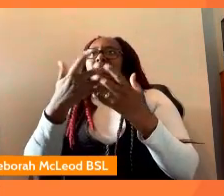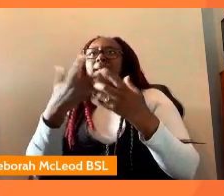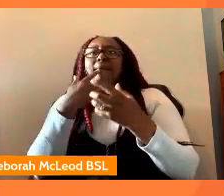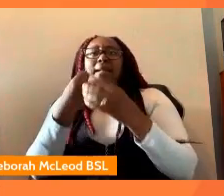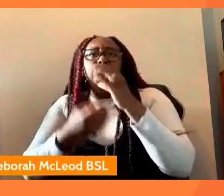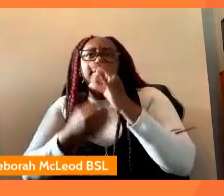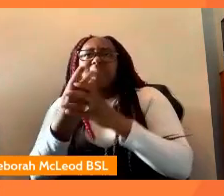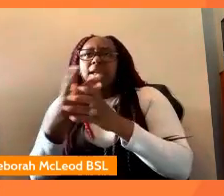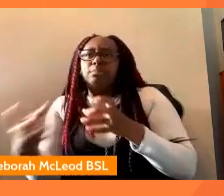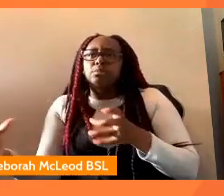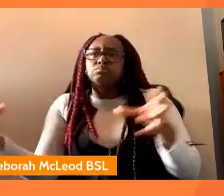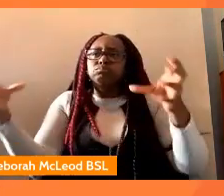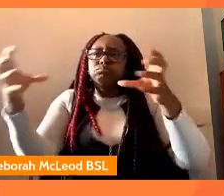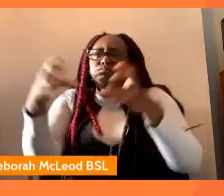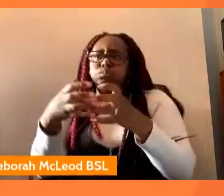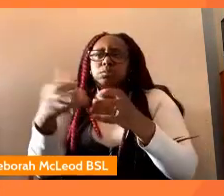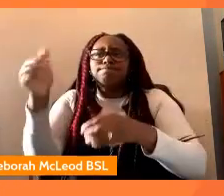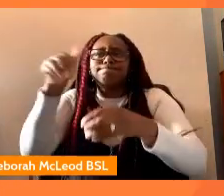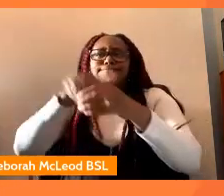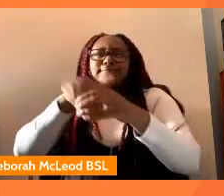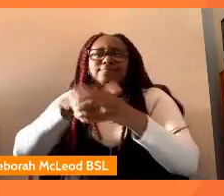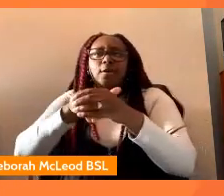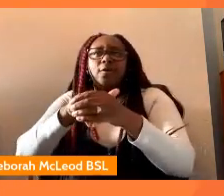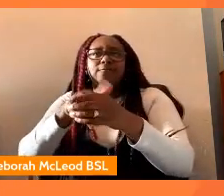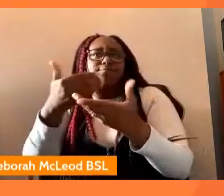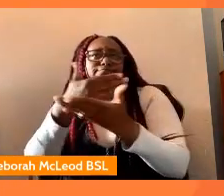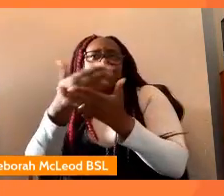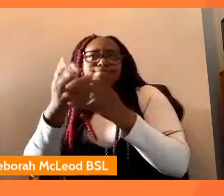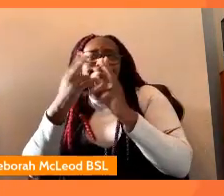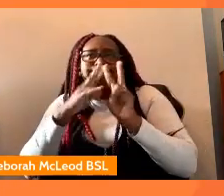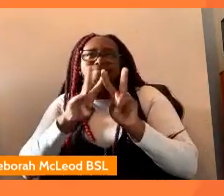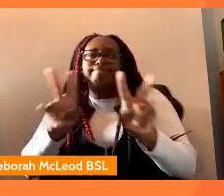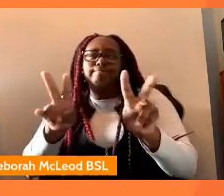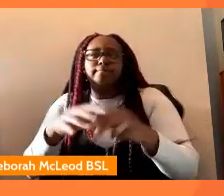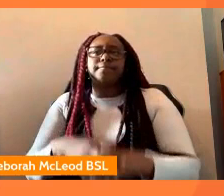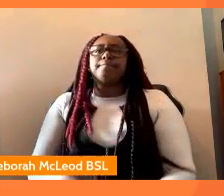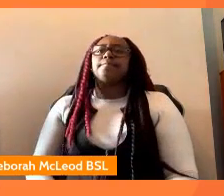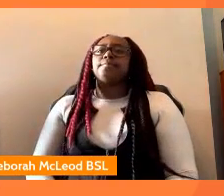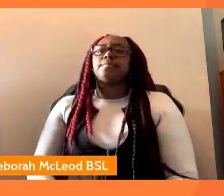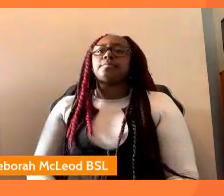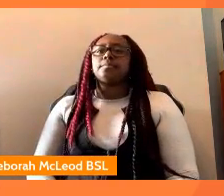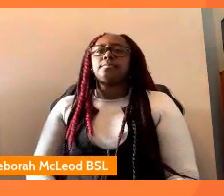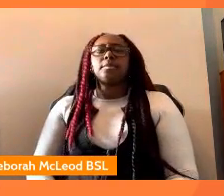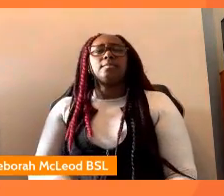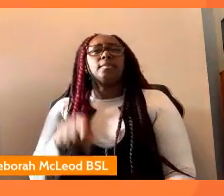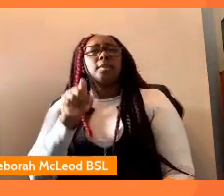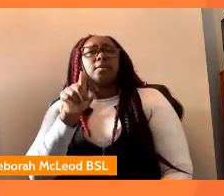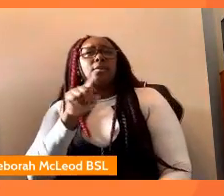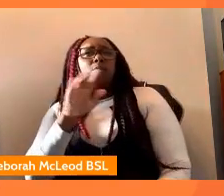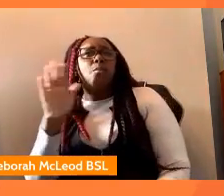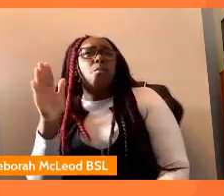collaborate with us on a shared vision. I think one of the things that really appealed to all of our partners